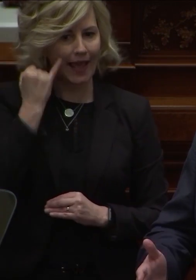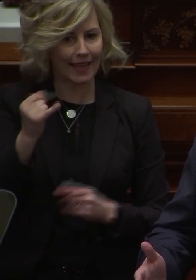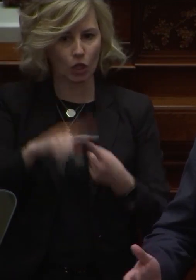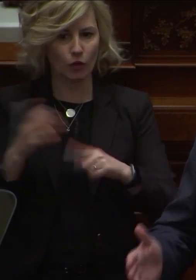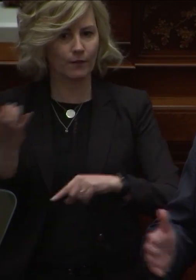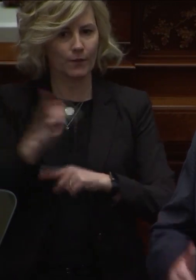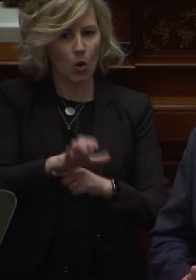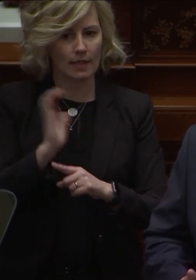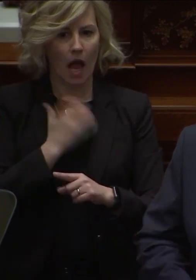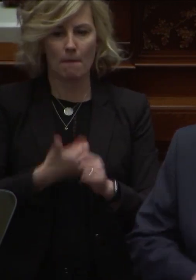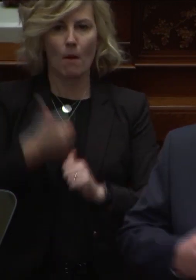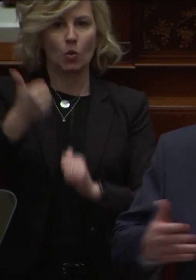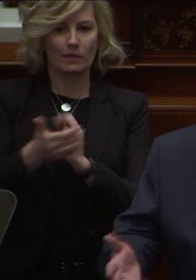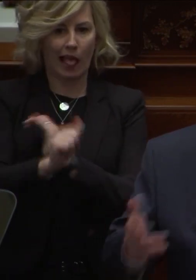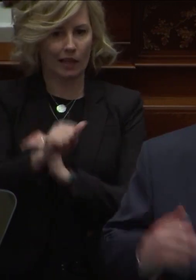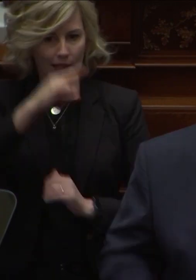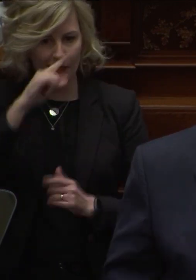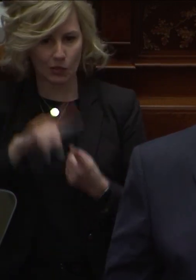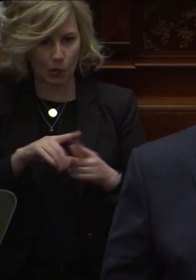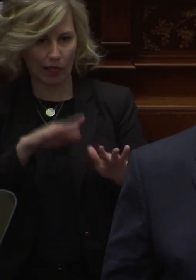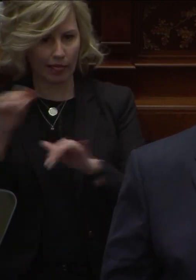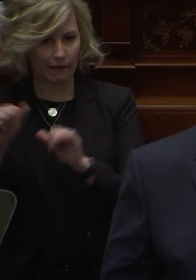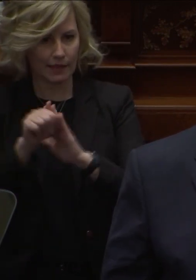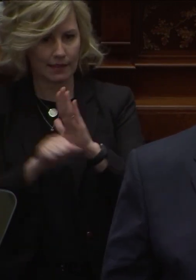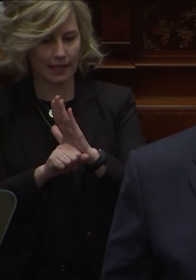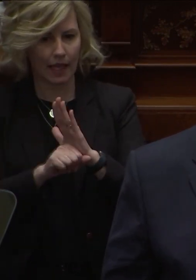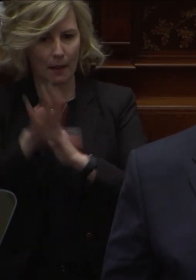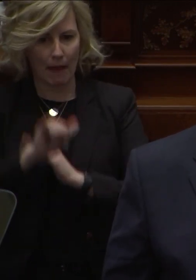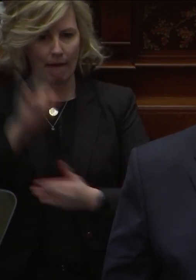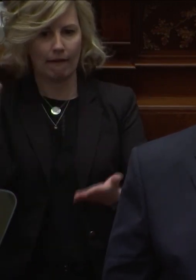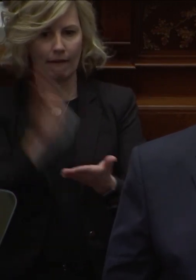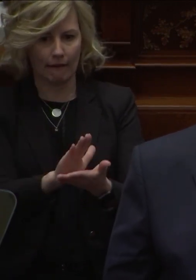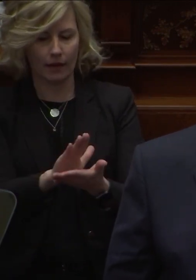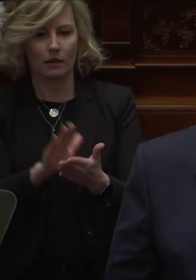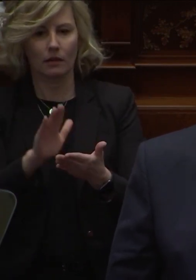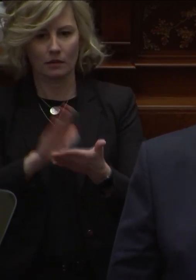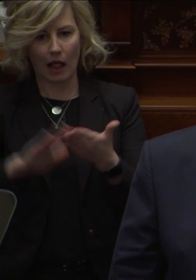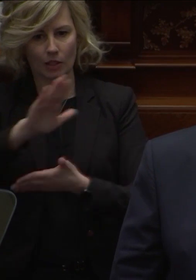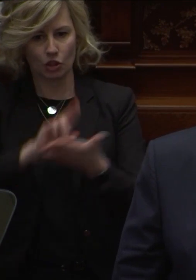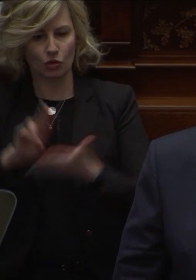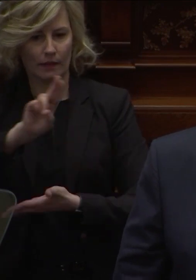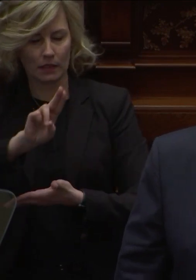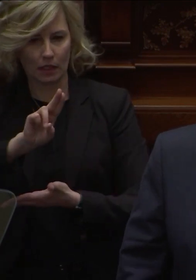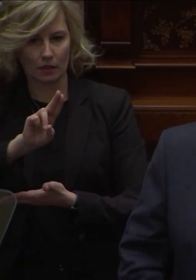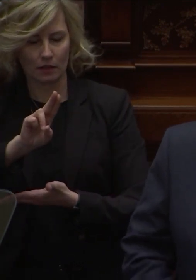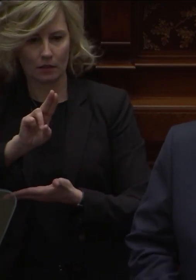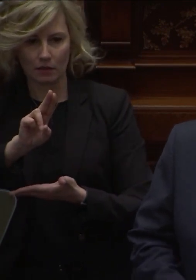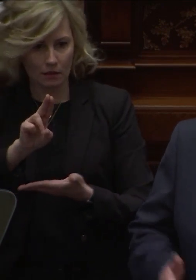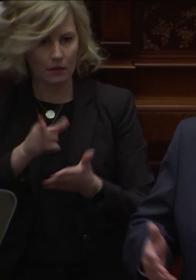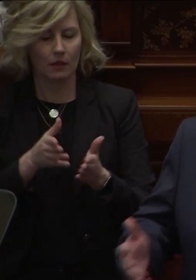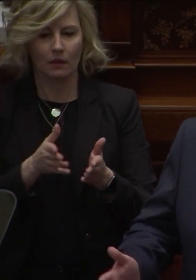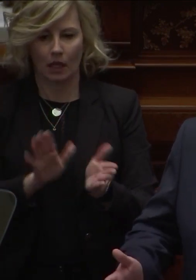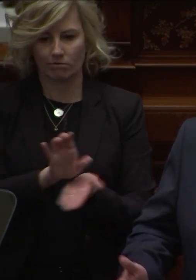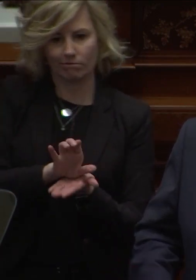LIKELY ALSO MEANS OUR LOCAL PROPERTY TAXES WILL INCREASE. I SHOULD POINT OUT THAT THIS